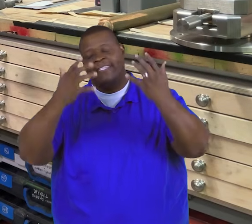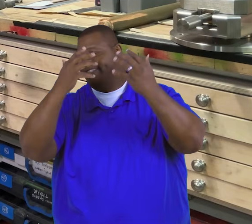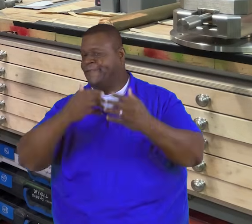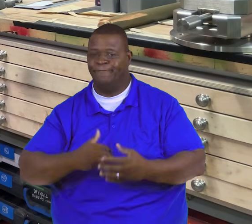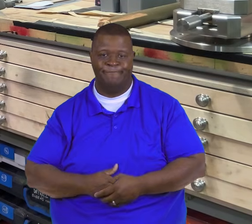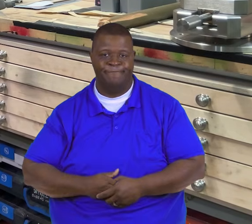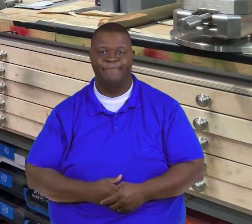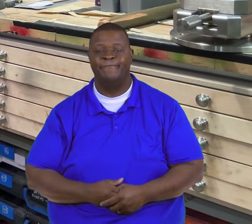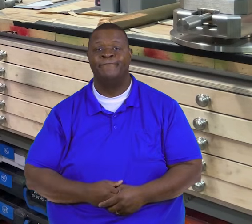Let's see.